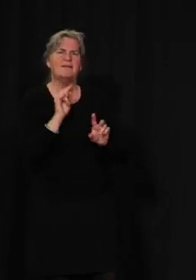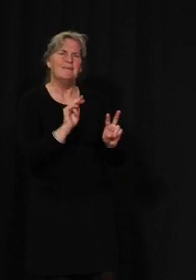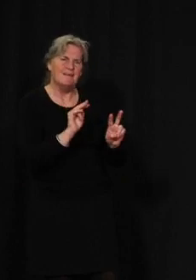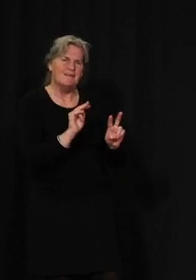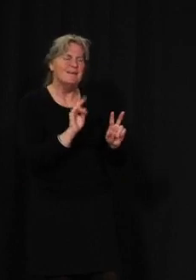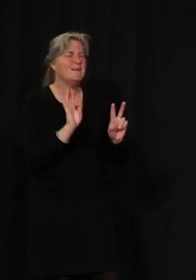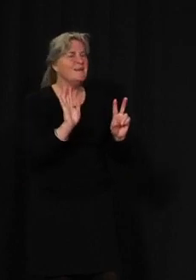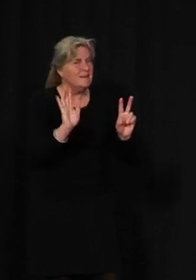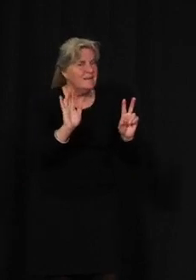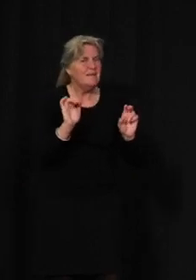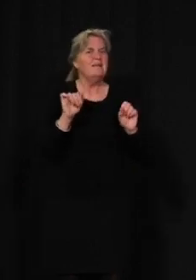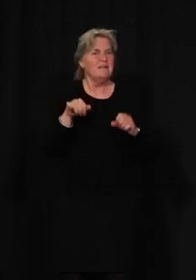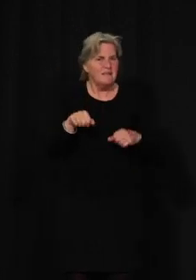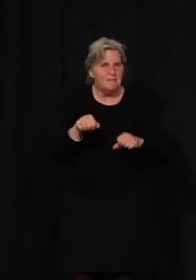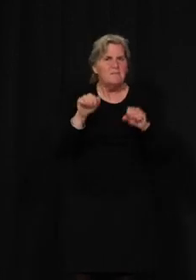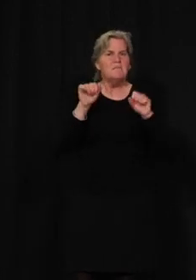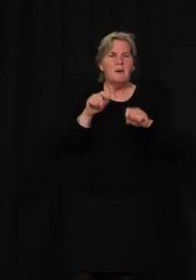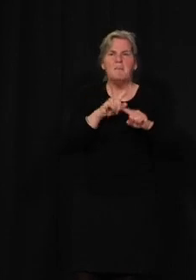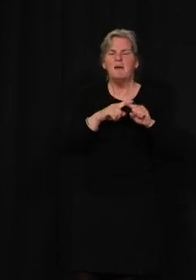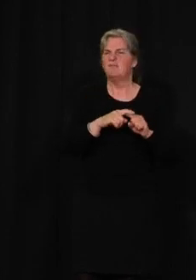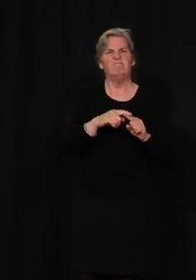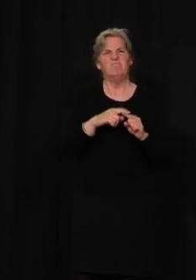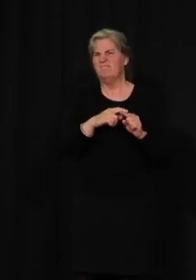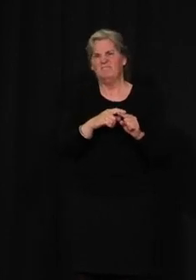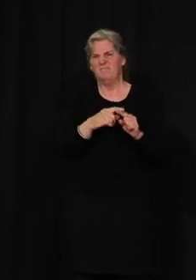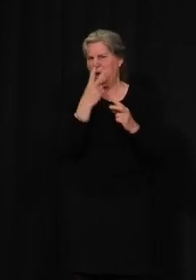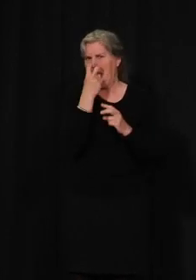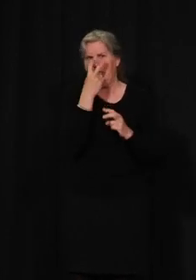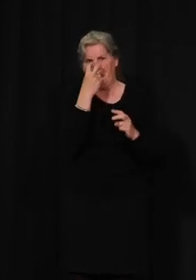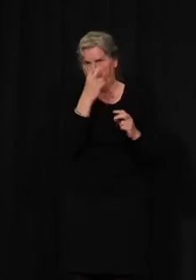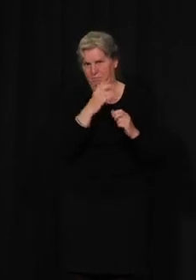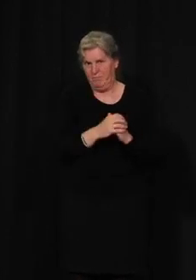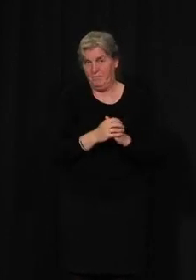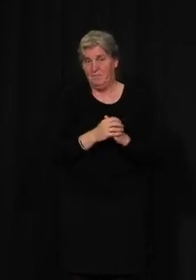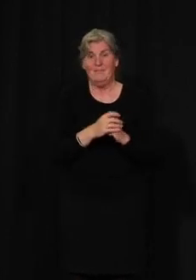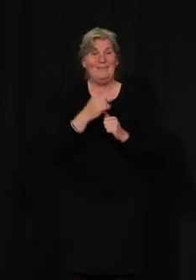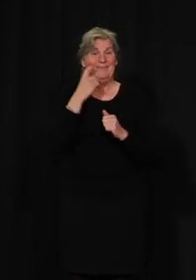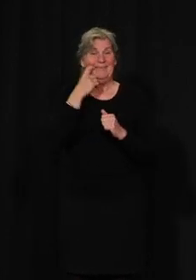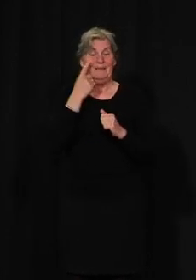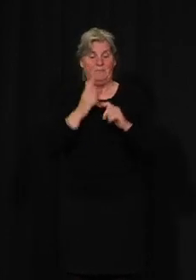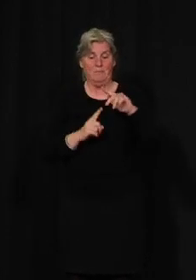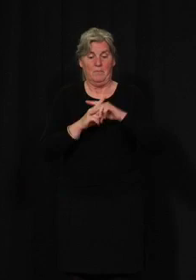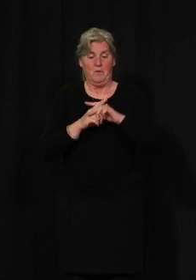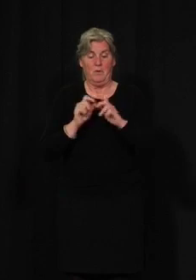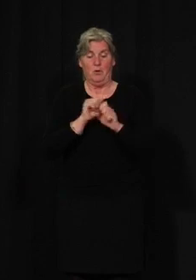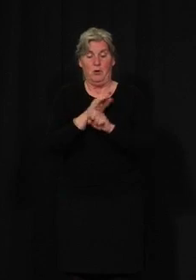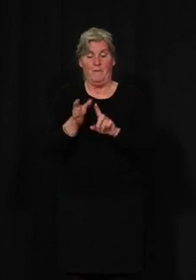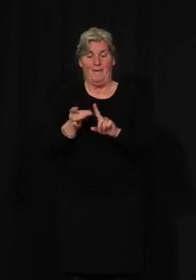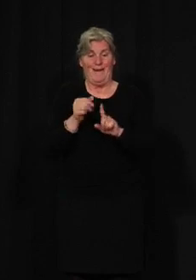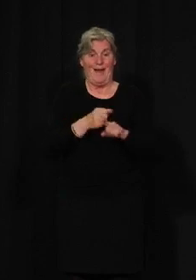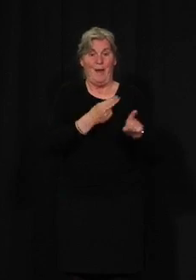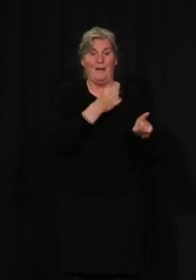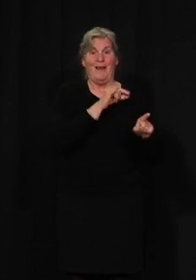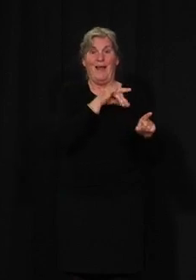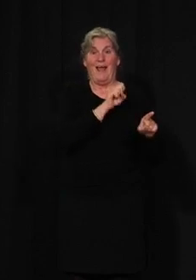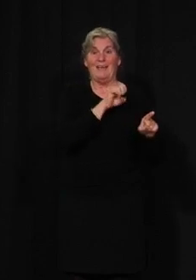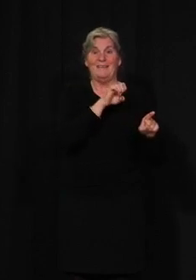Possible, but very unlikely The recently reported case in Haynes has brought home that Alaska is down seeing lots of